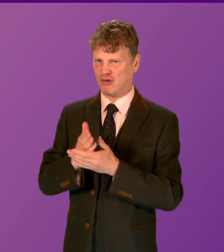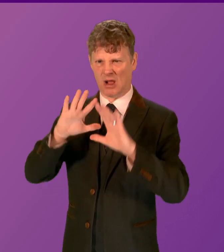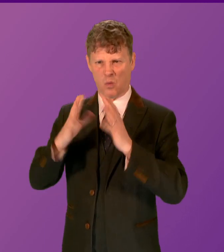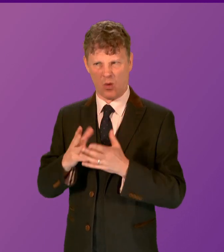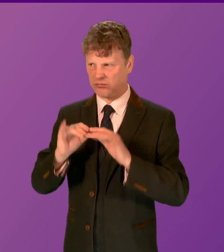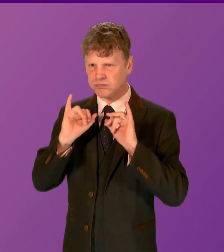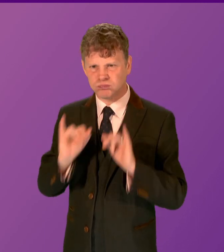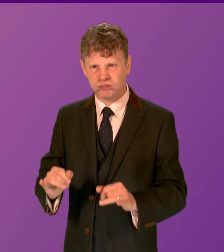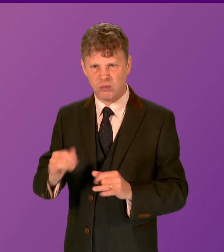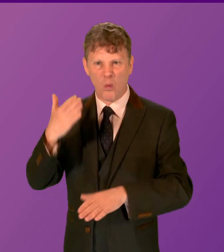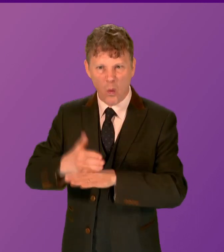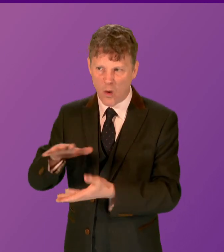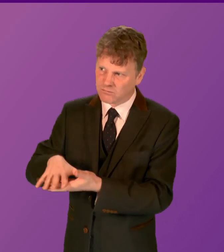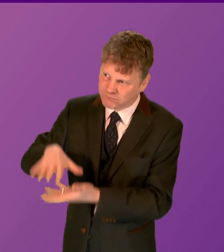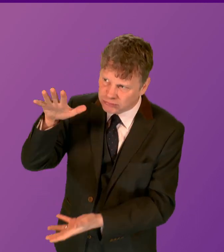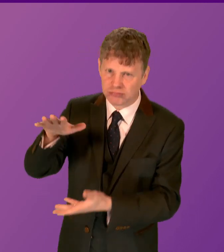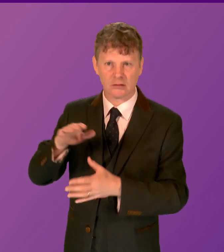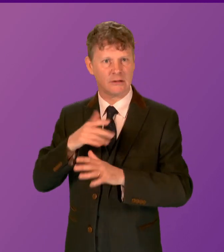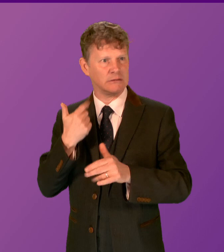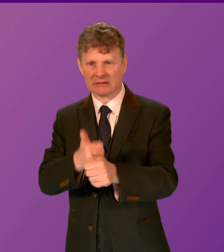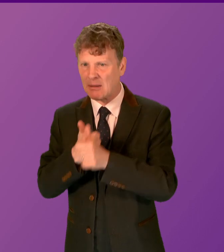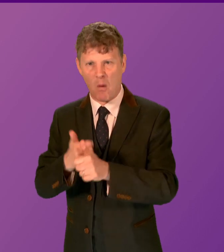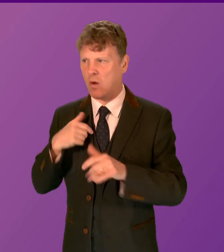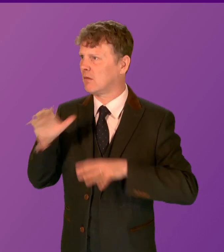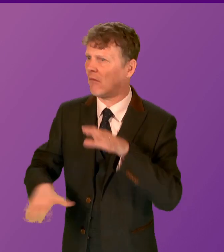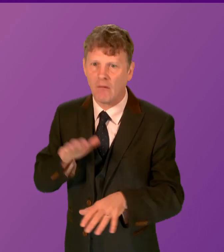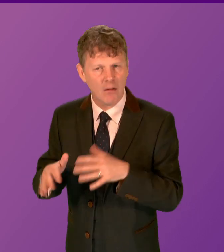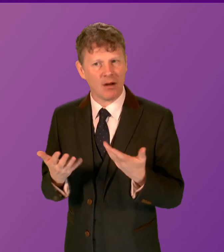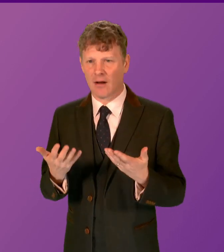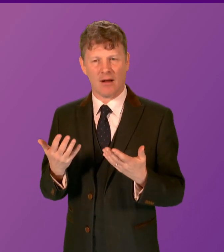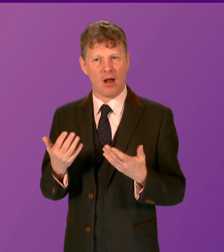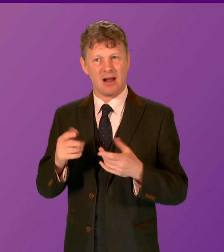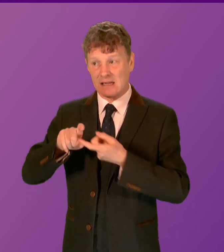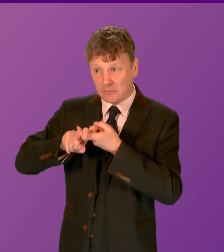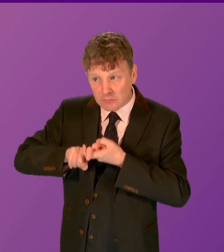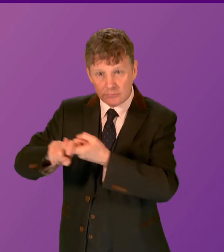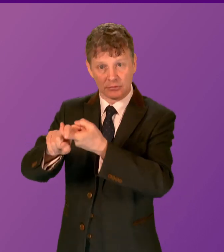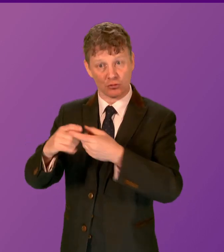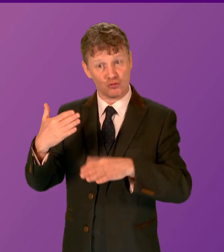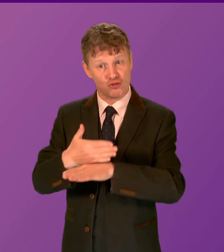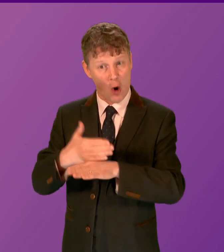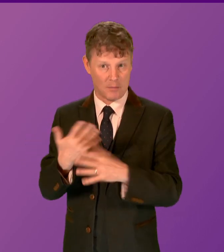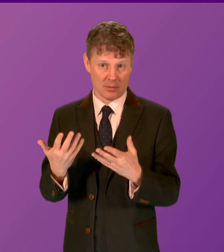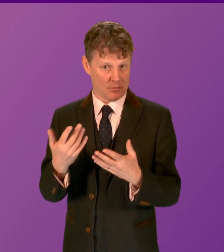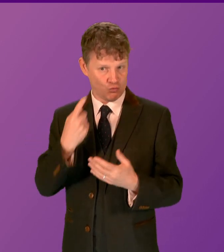workload, less support for teachers and pupils and a lack of permanent and secure jobs for many probationary teachers.